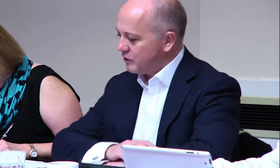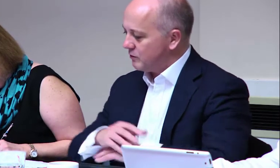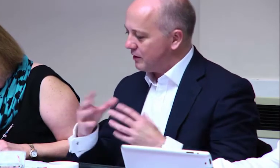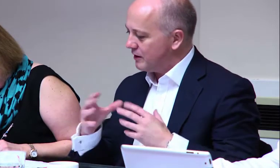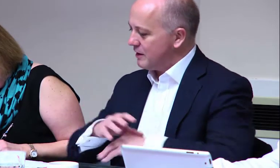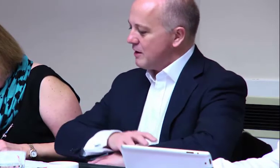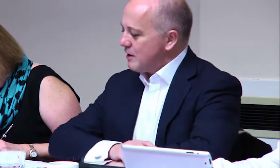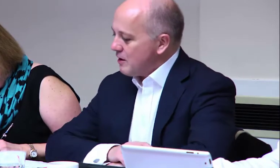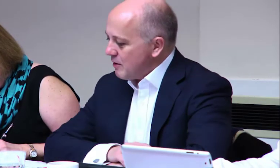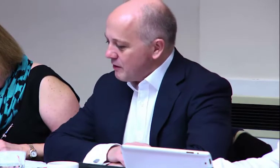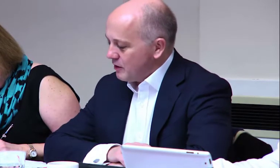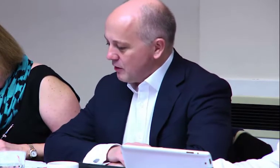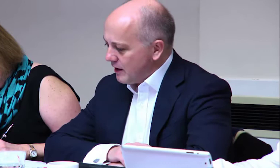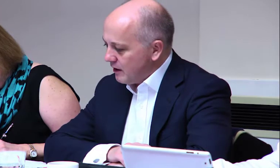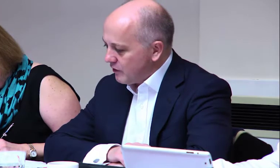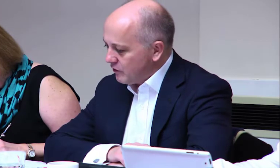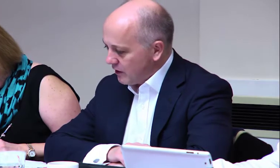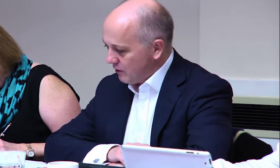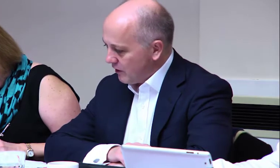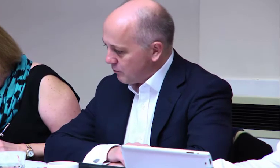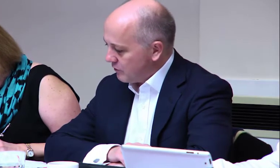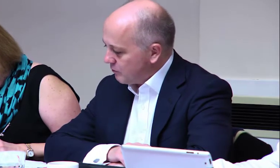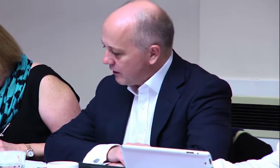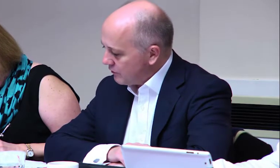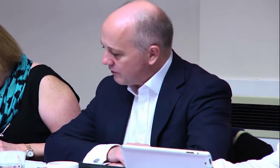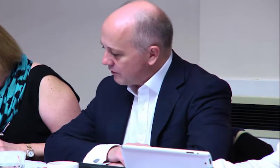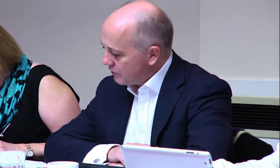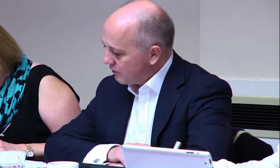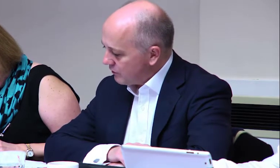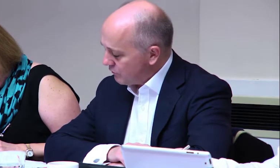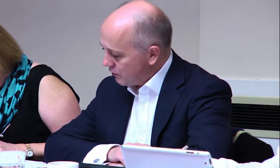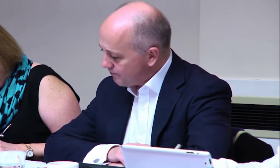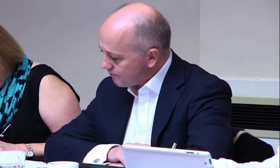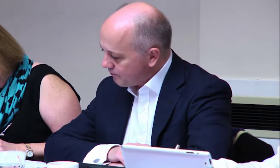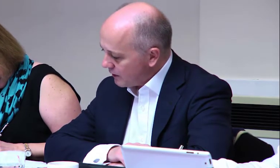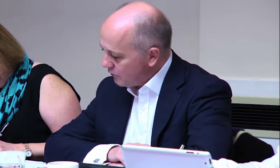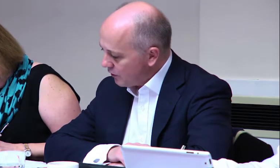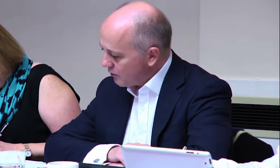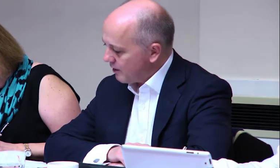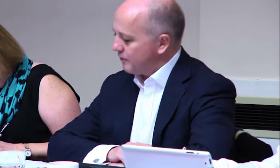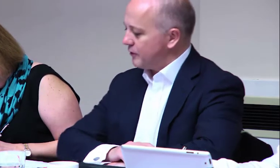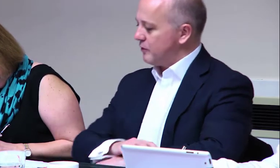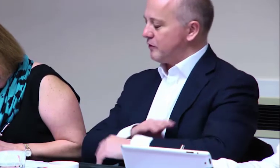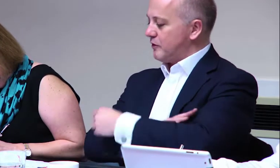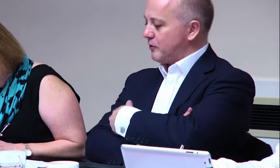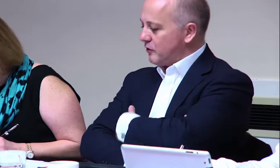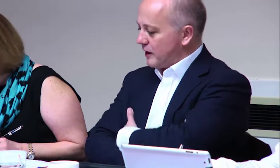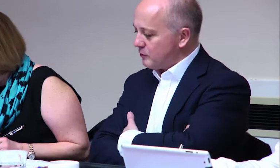a genuinely an NHS that genuinely takes participation seriously. So just on expo.